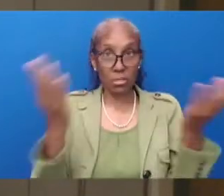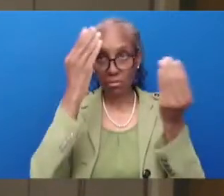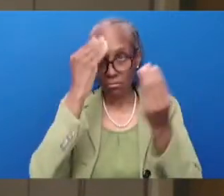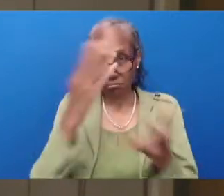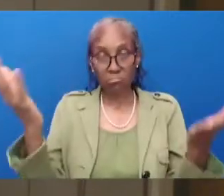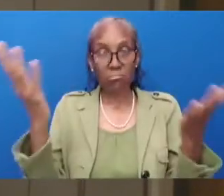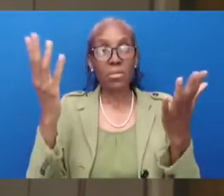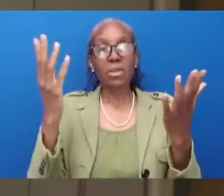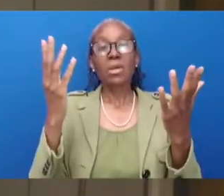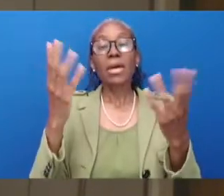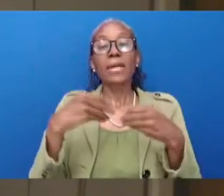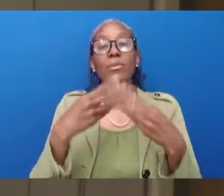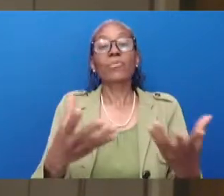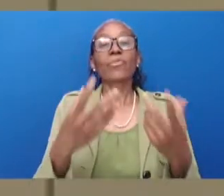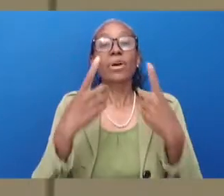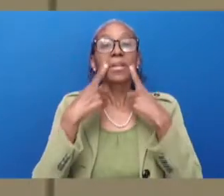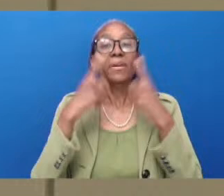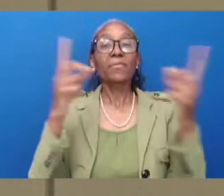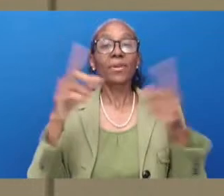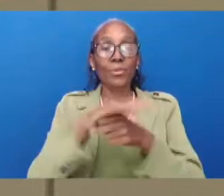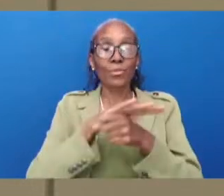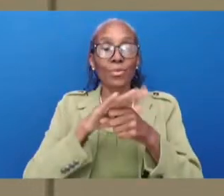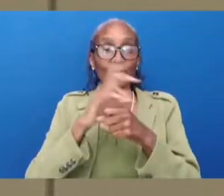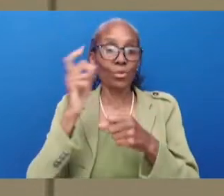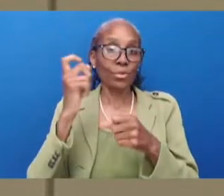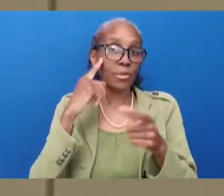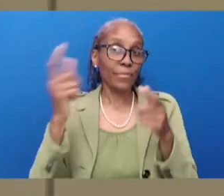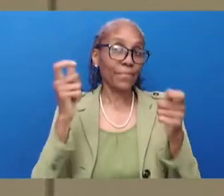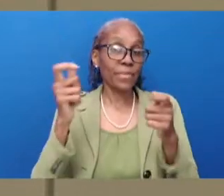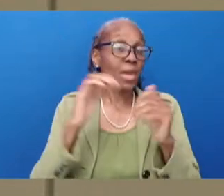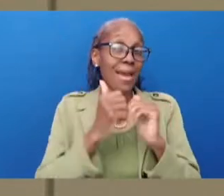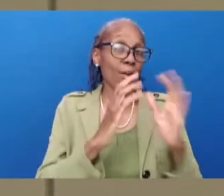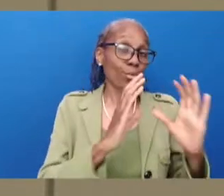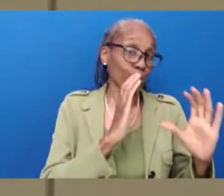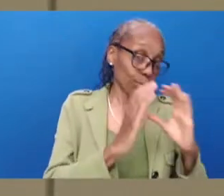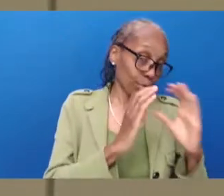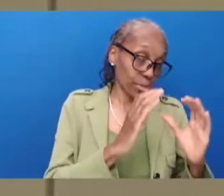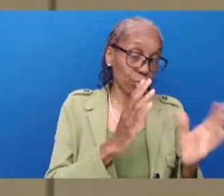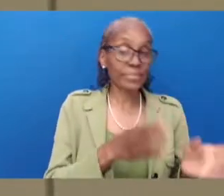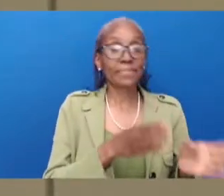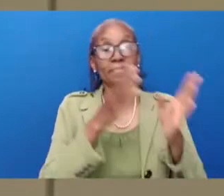FOR MAINTAINING AN INFORMED